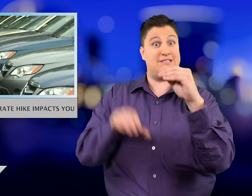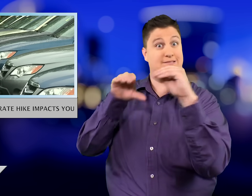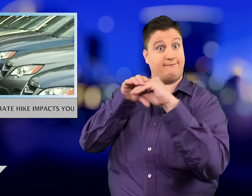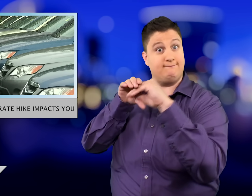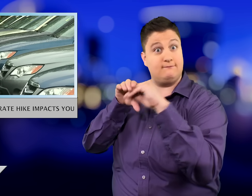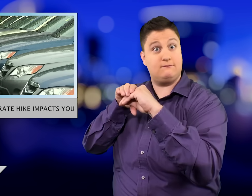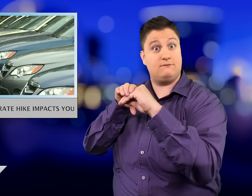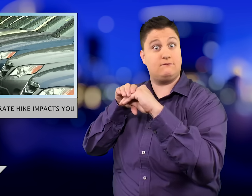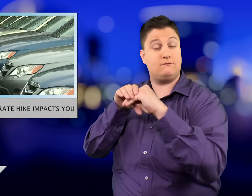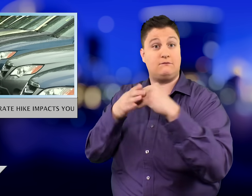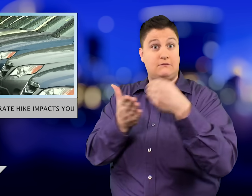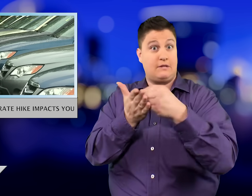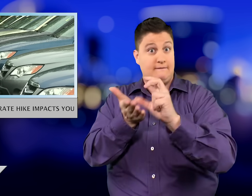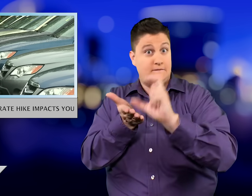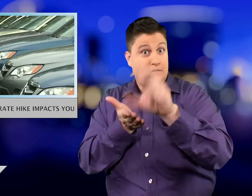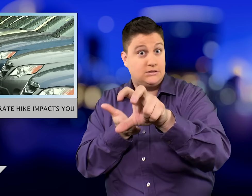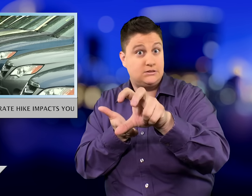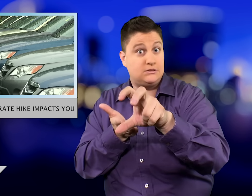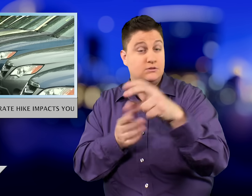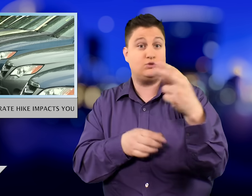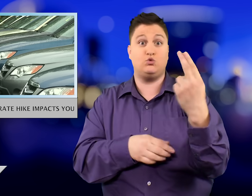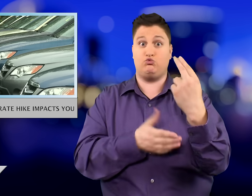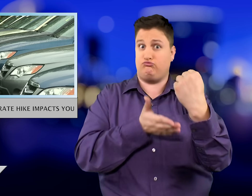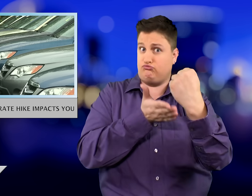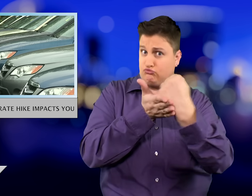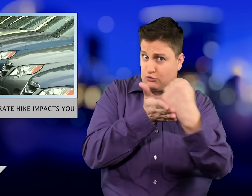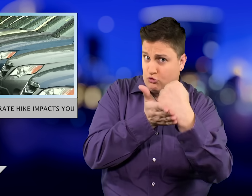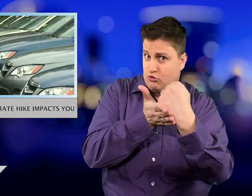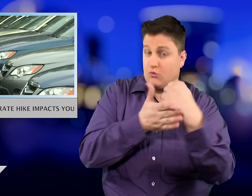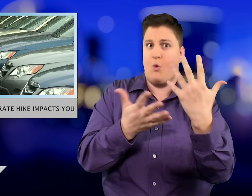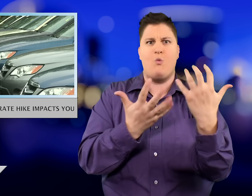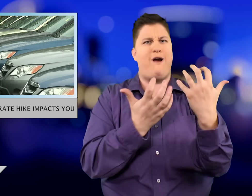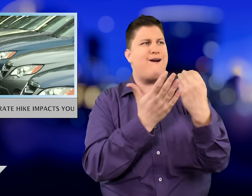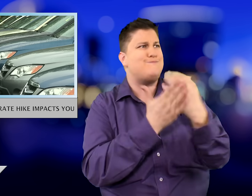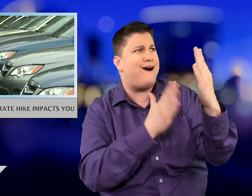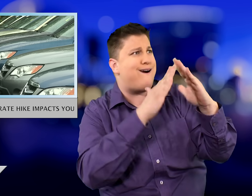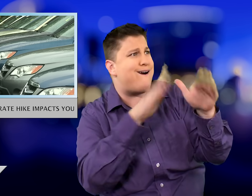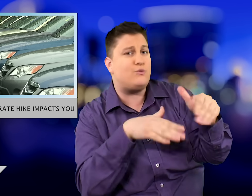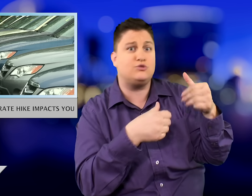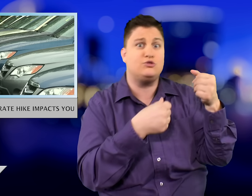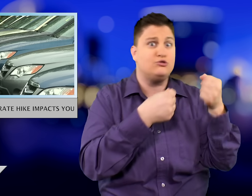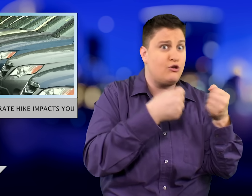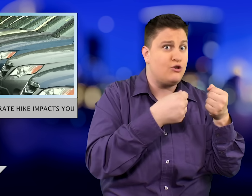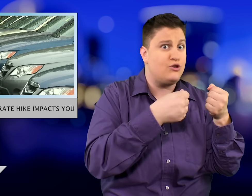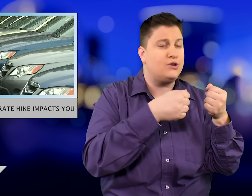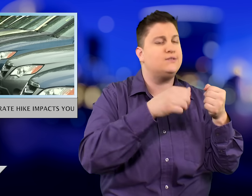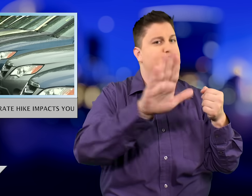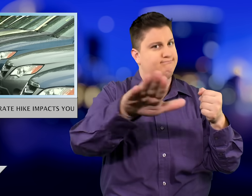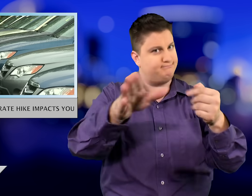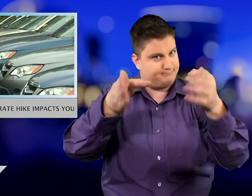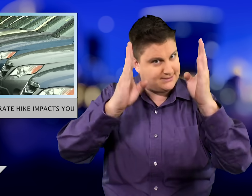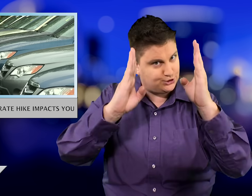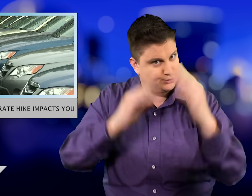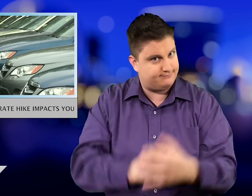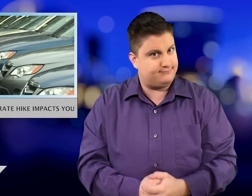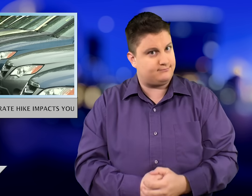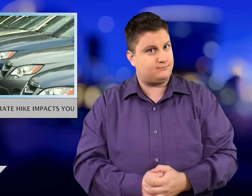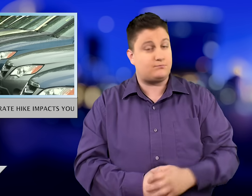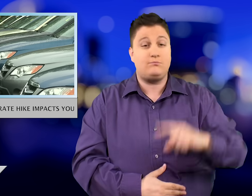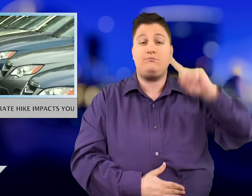If you save, invest, use credit or want to buy a house or car, listen up!